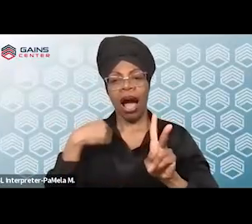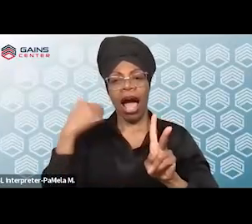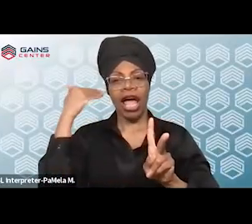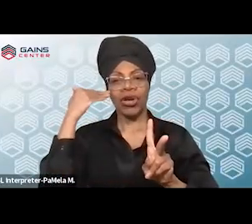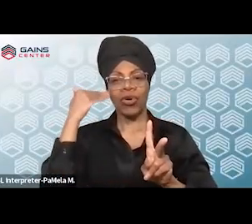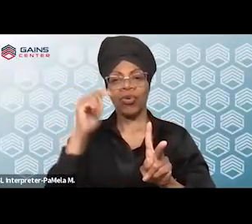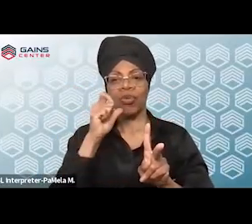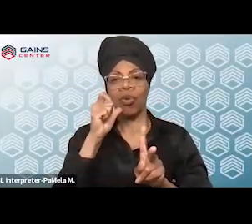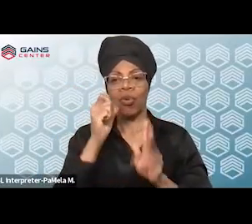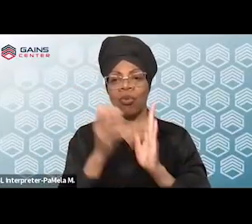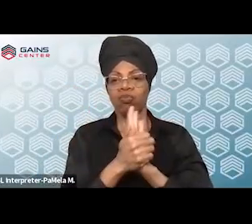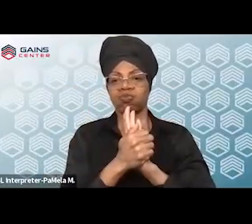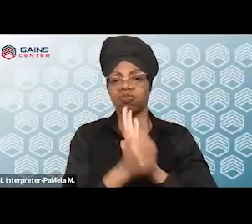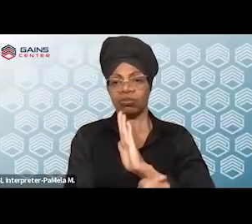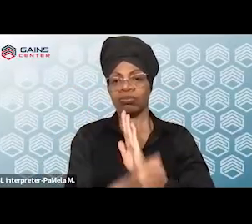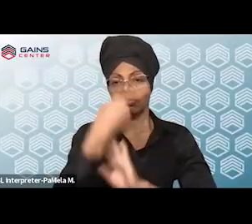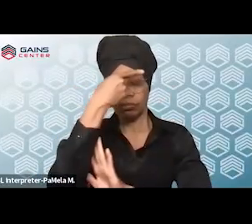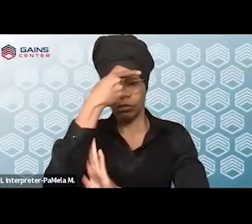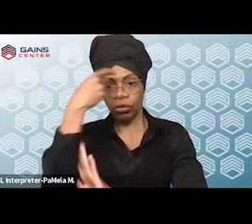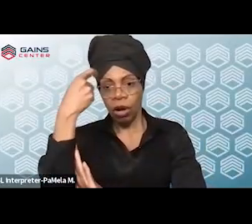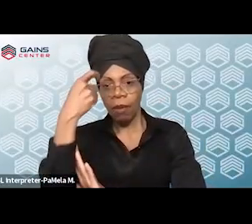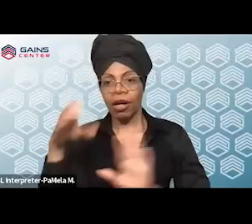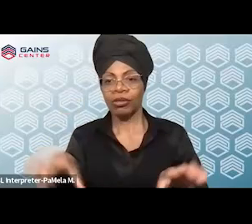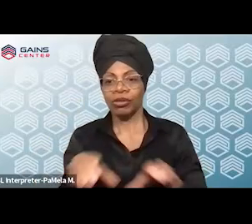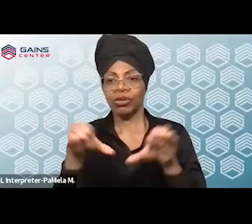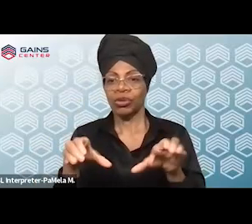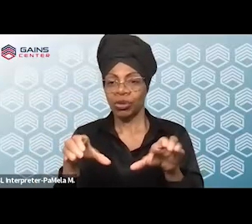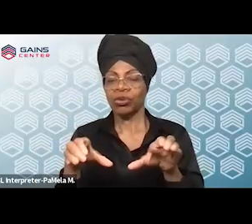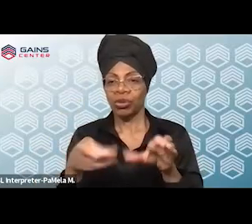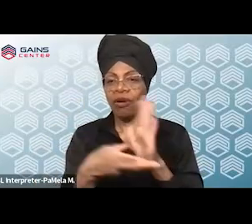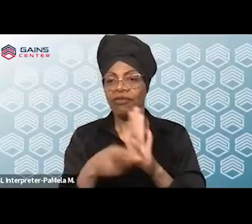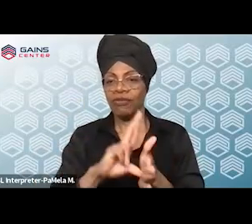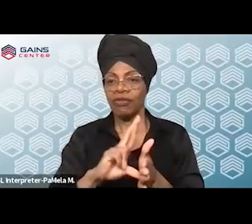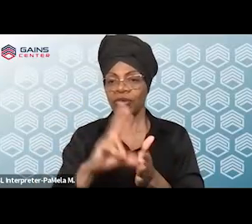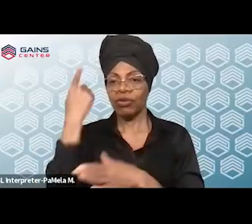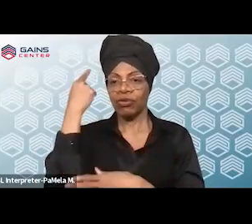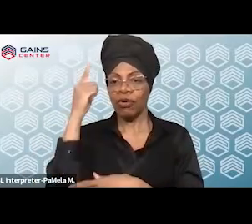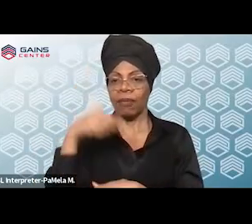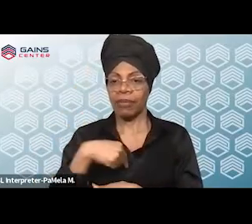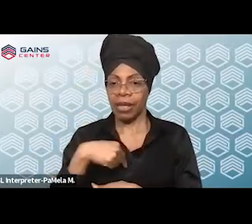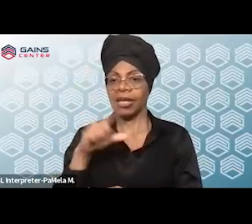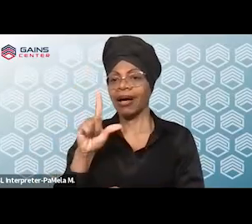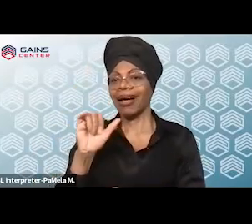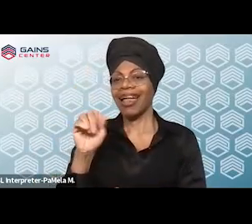really, experts in trauma, to do a lit review for me. And so they did a lit review on anything